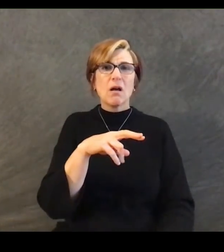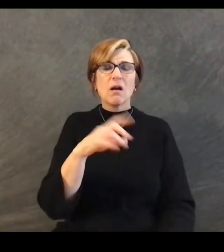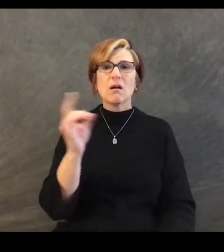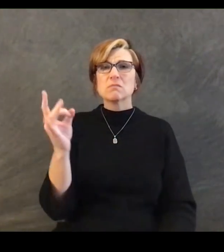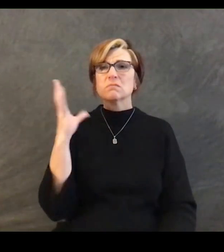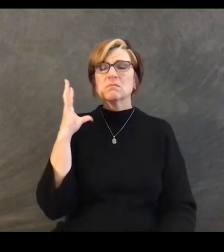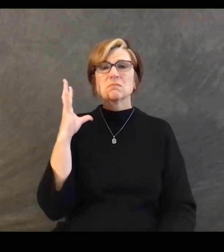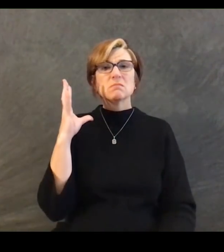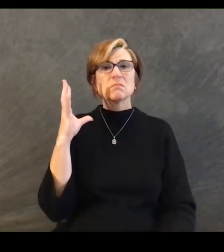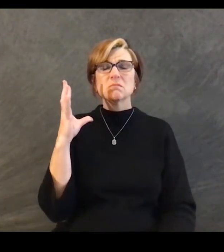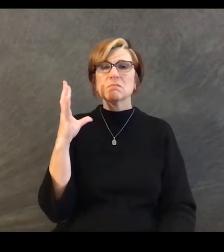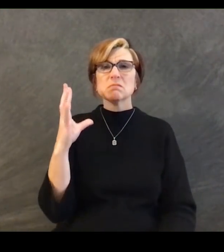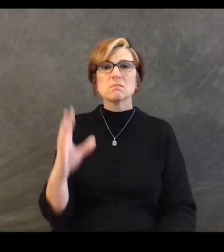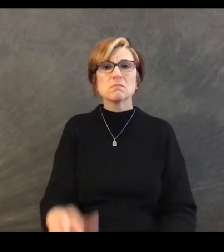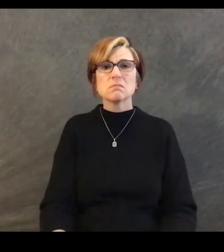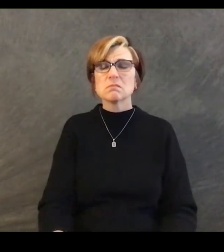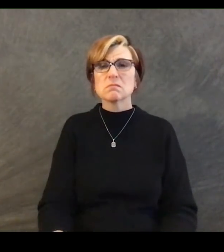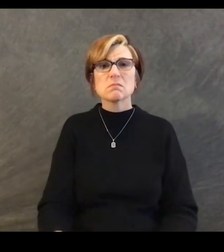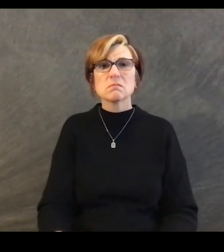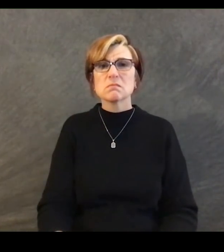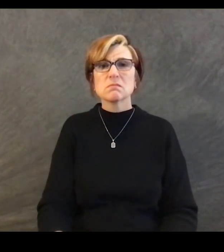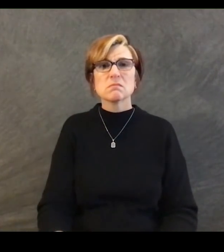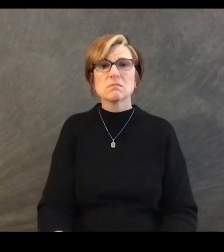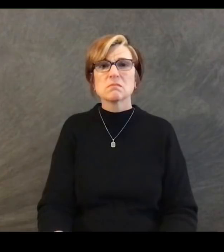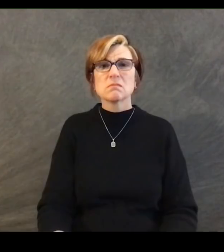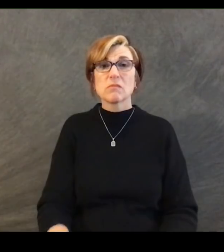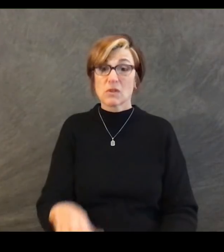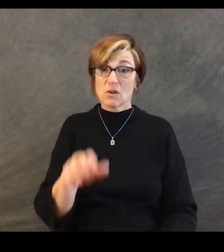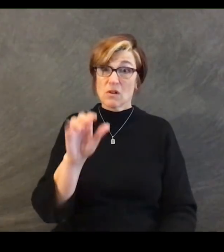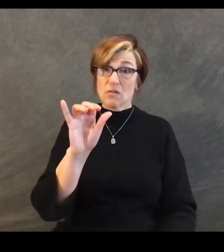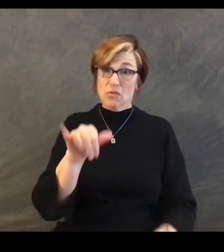their freezers and nobody could even believe it